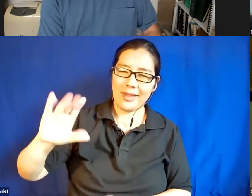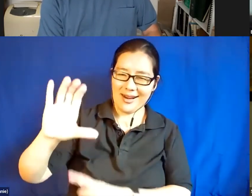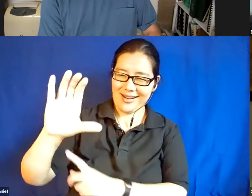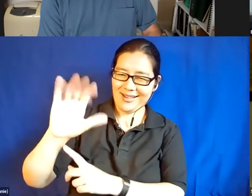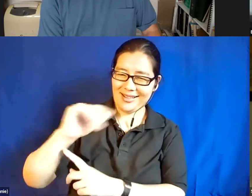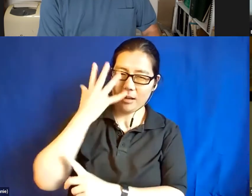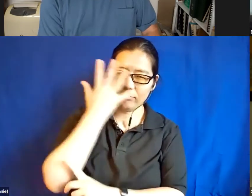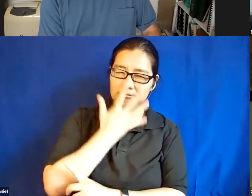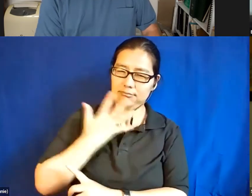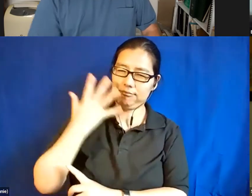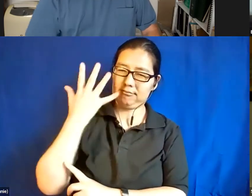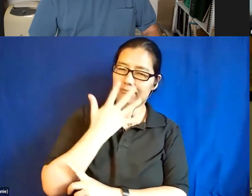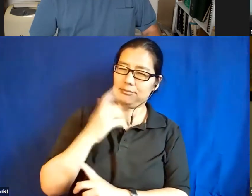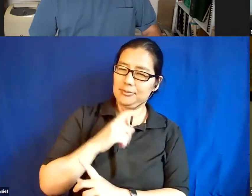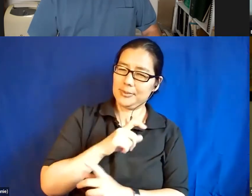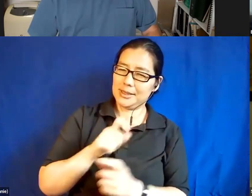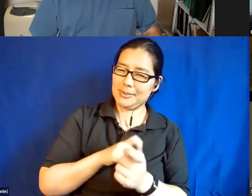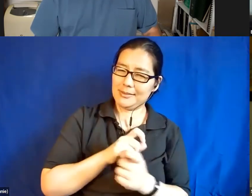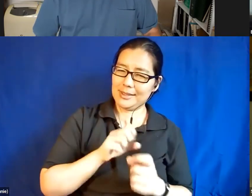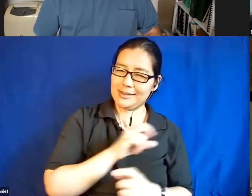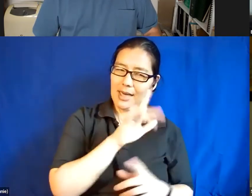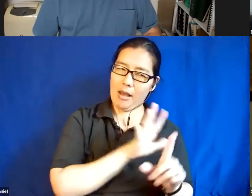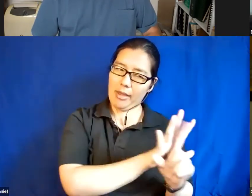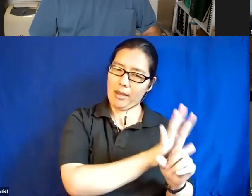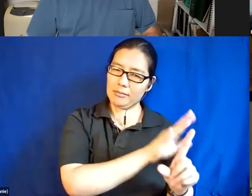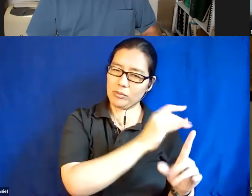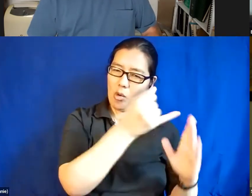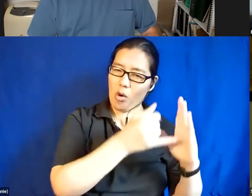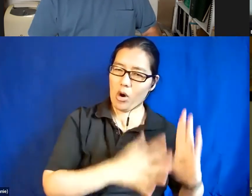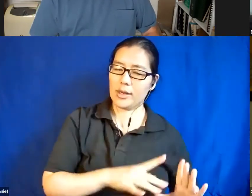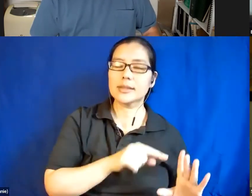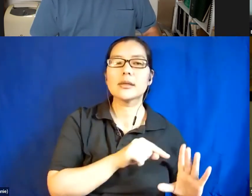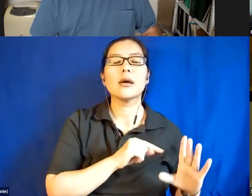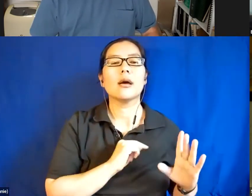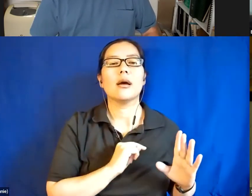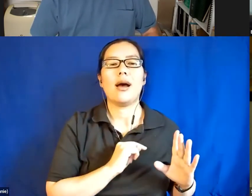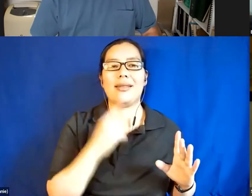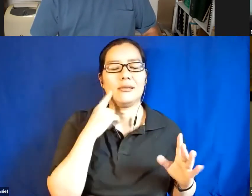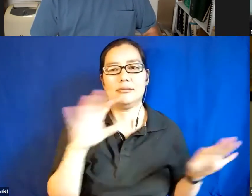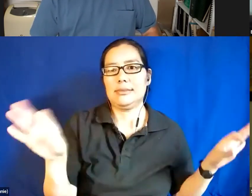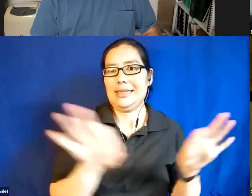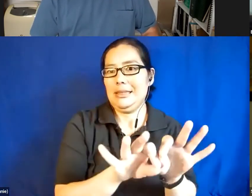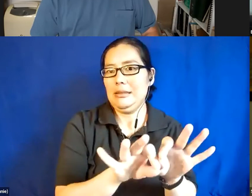when it's important. I think one of the key requirements would probably be